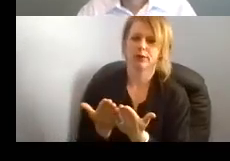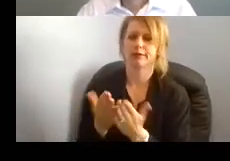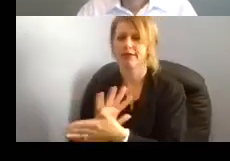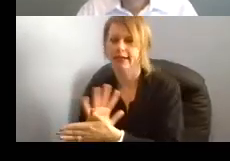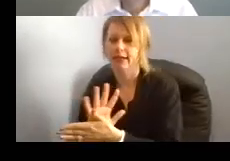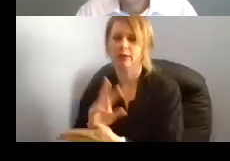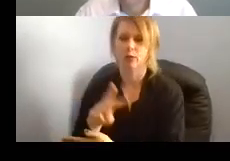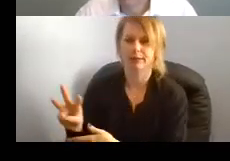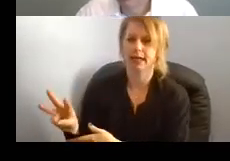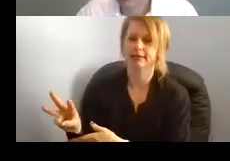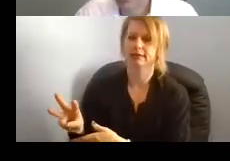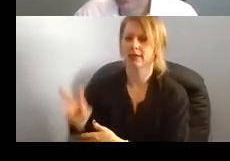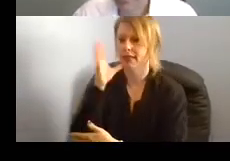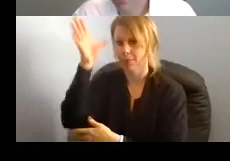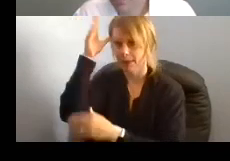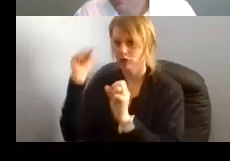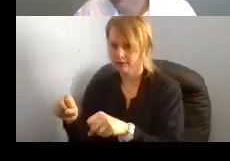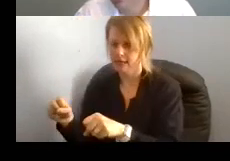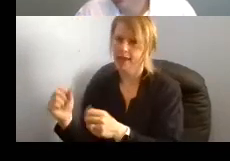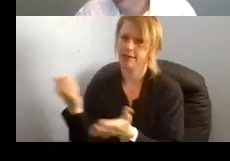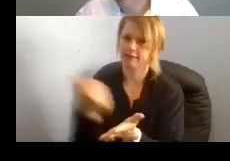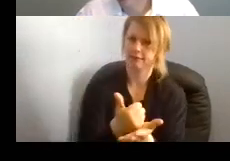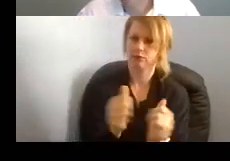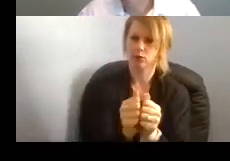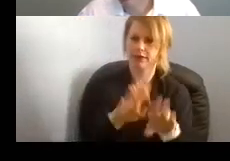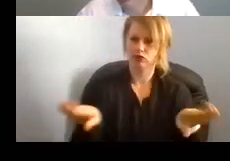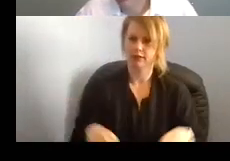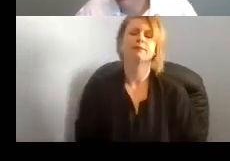for parents to use with their children. - Certainly. So books can often be